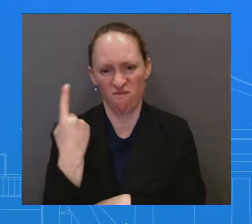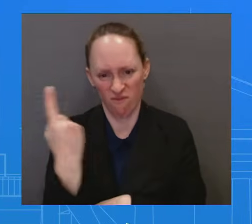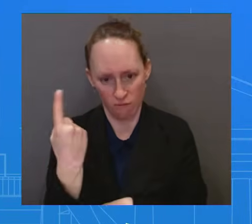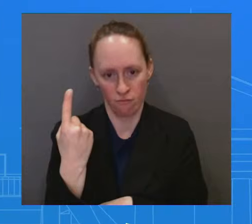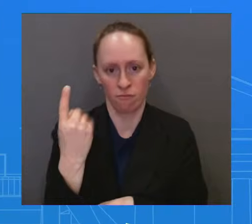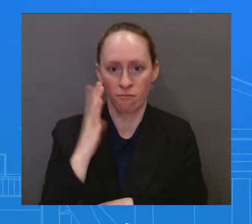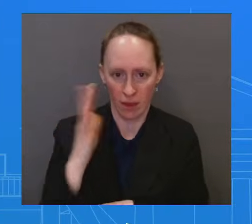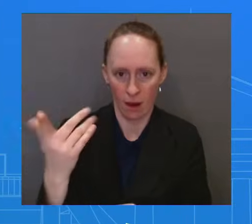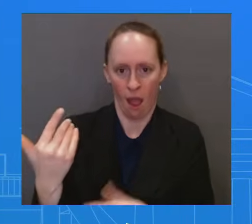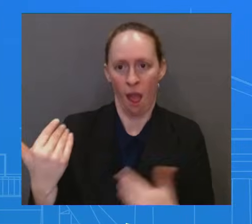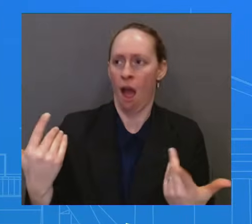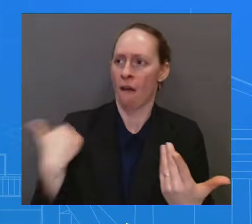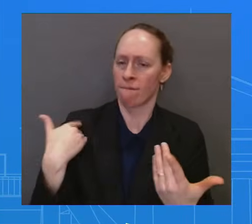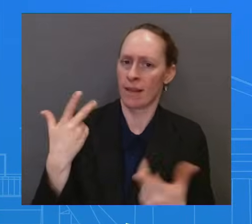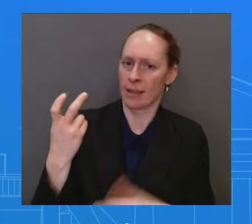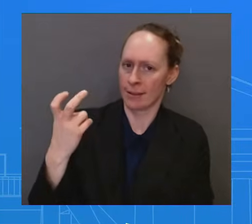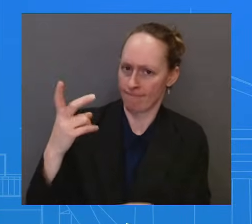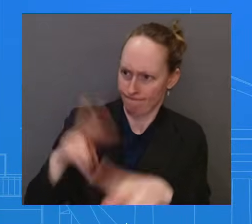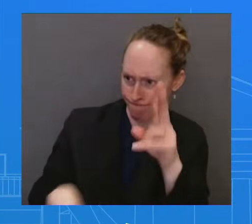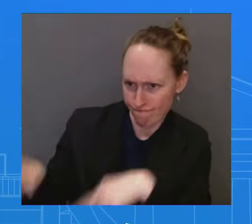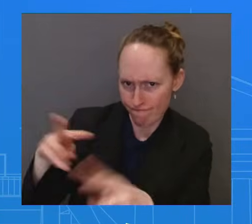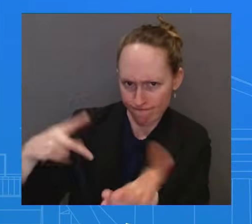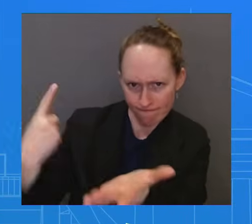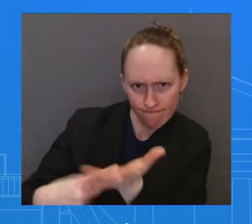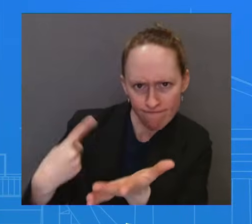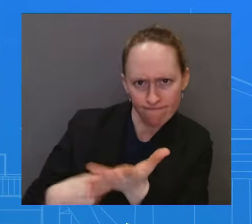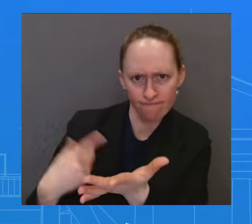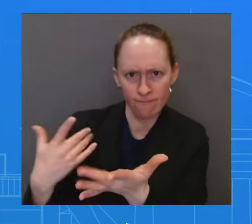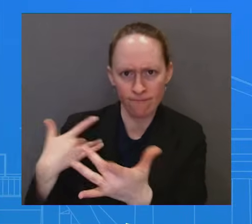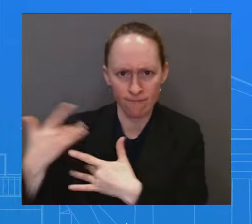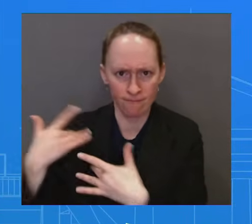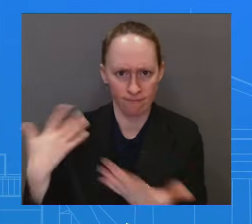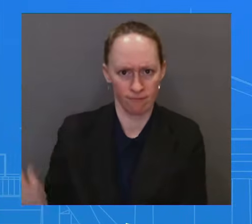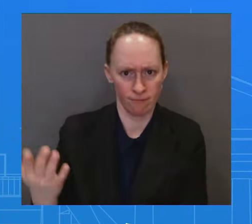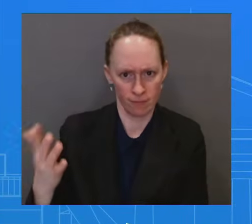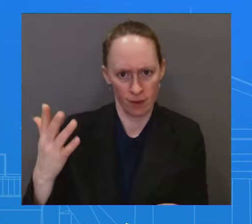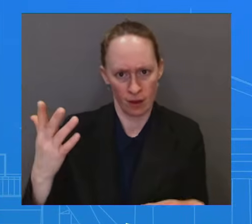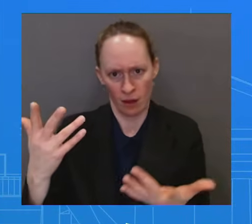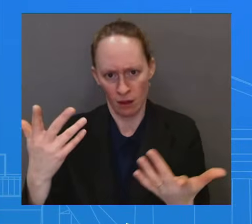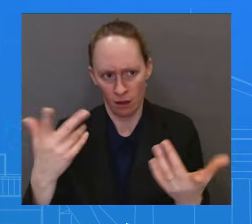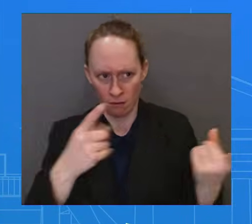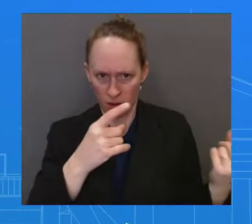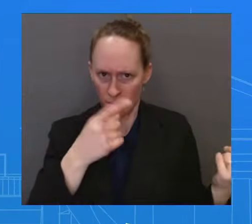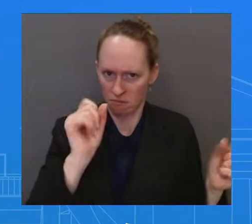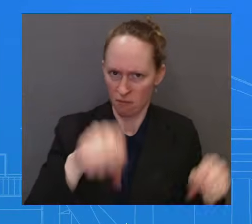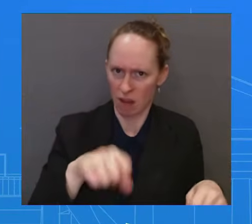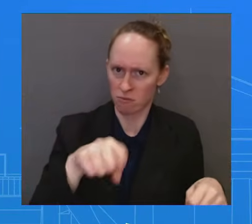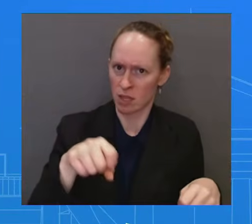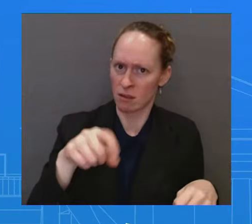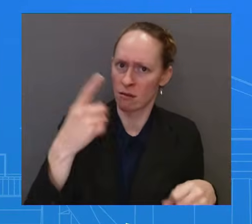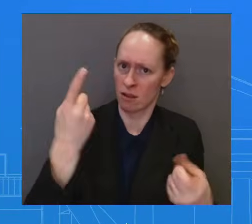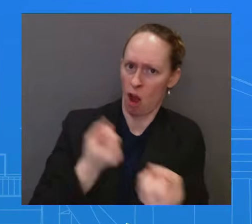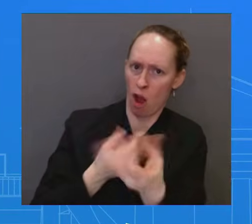while the President is willing to make these tough decisions, he's not going to make decisions that's -- that is antithetical to our national security, our ability to protect